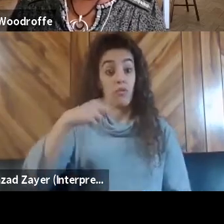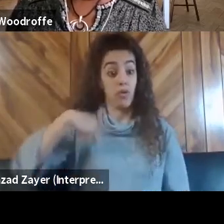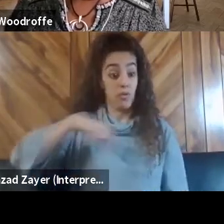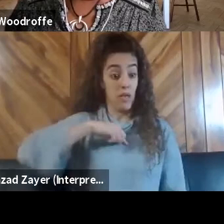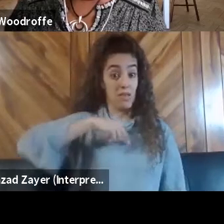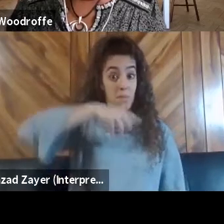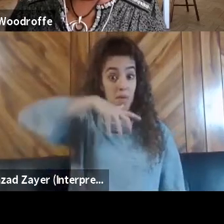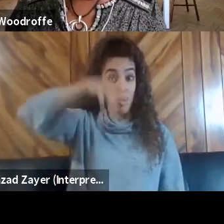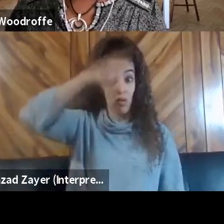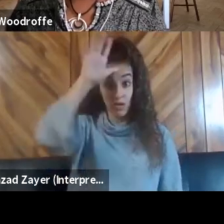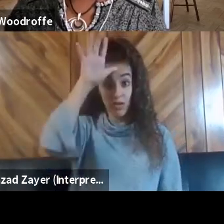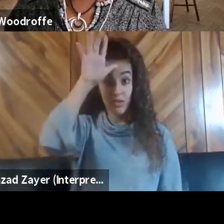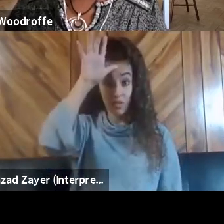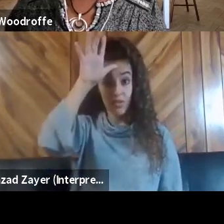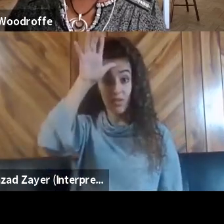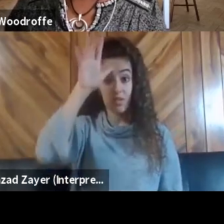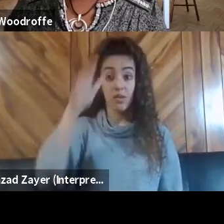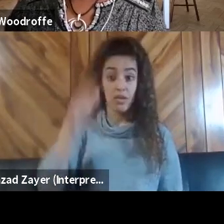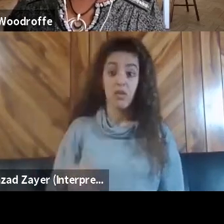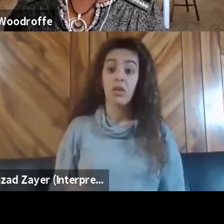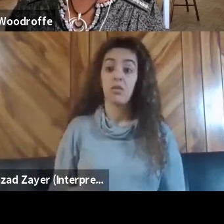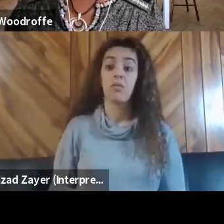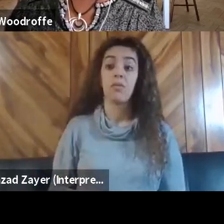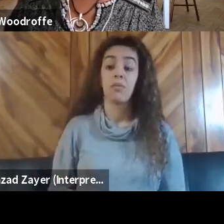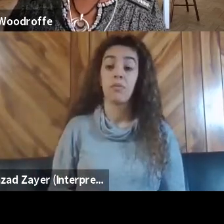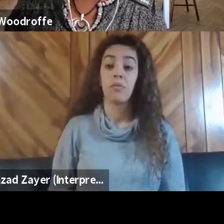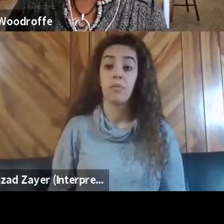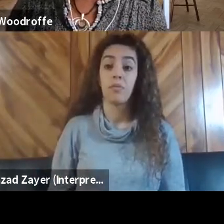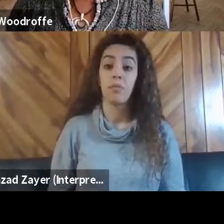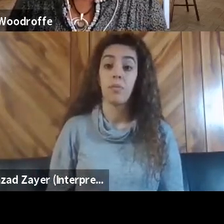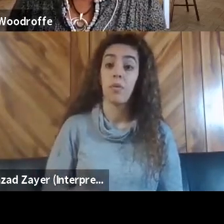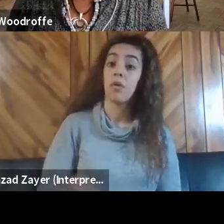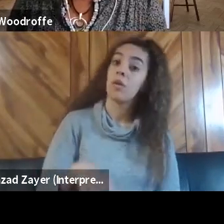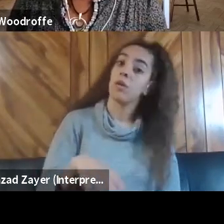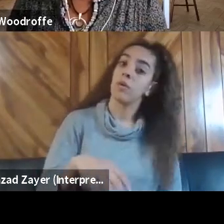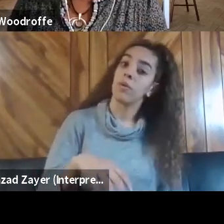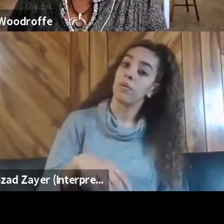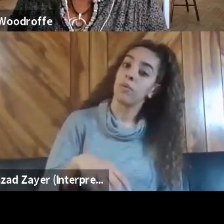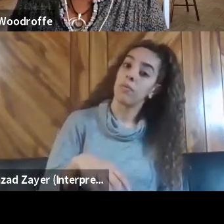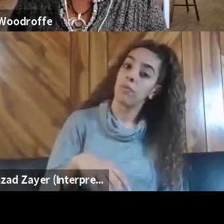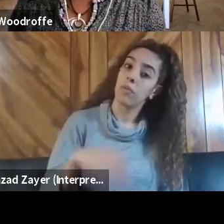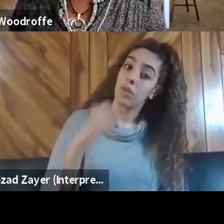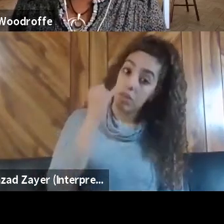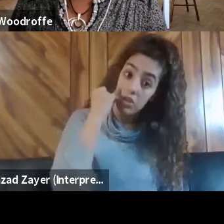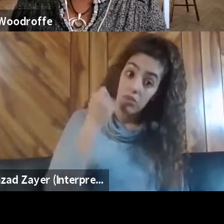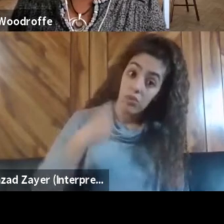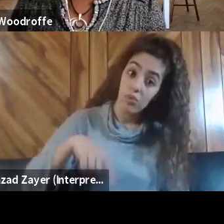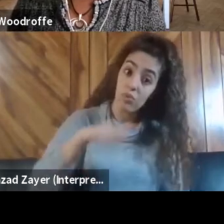itself, if only we could, we could open things up, allow